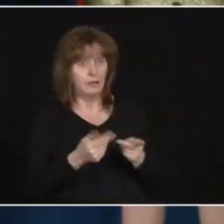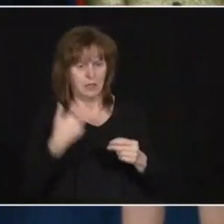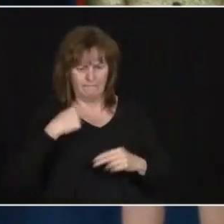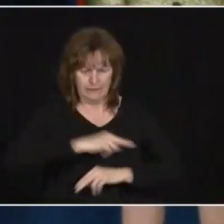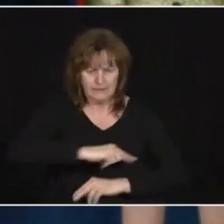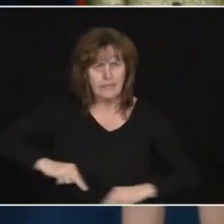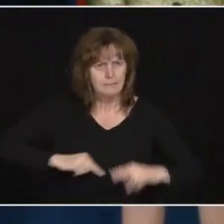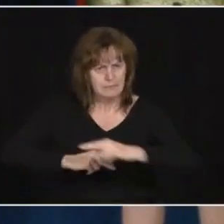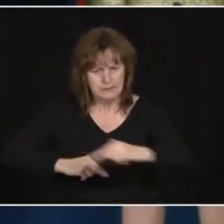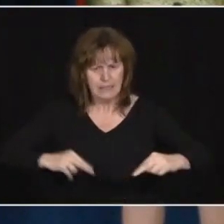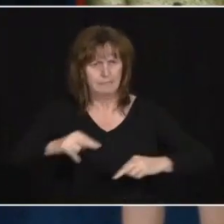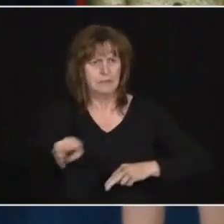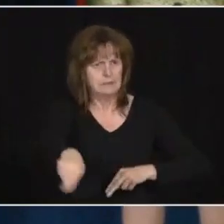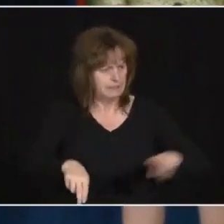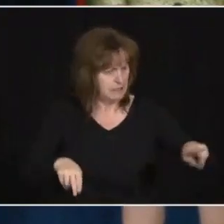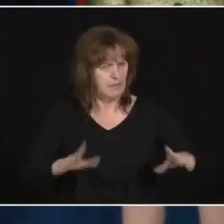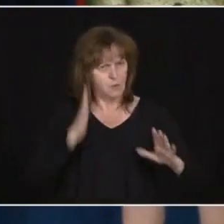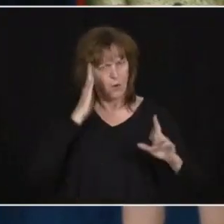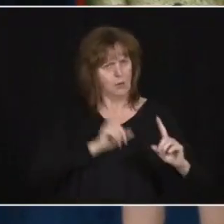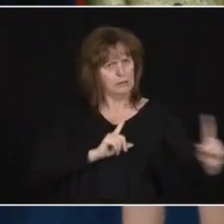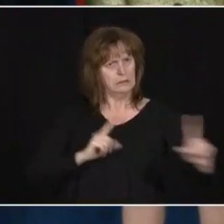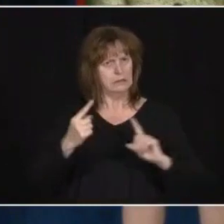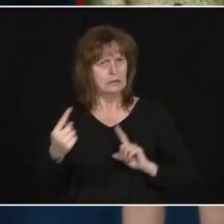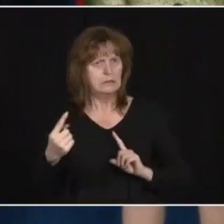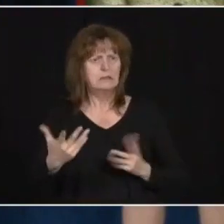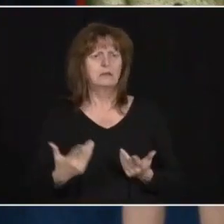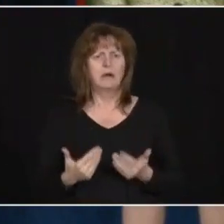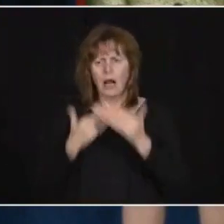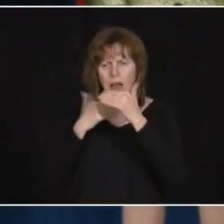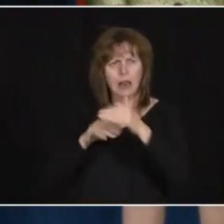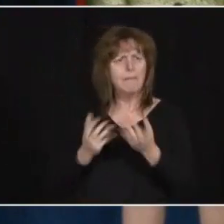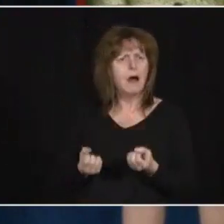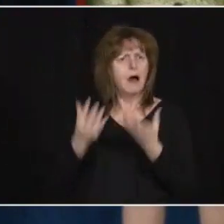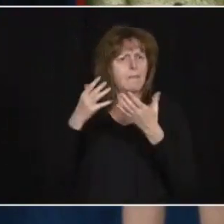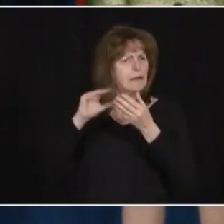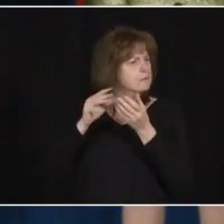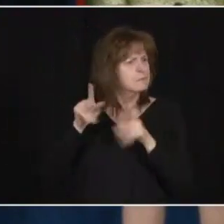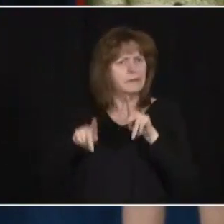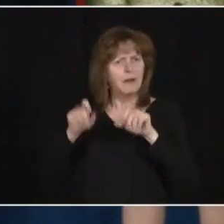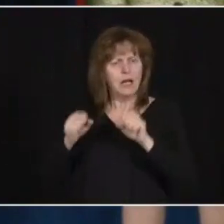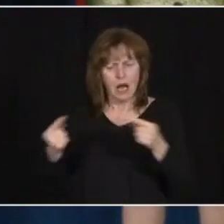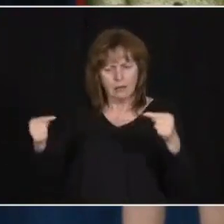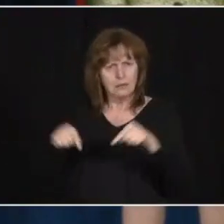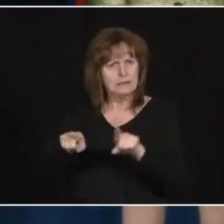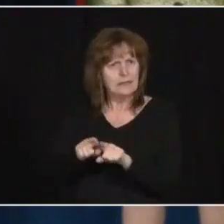number of people on site at any one time. There are now more than 60 guidelines.